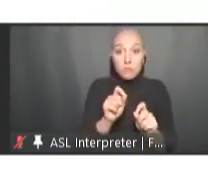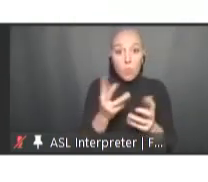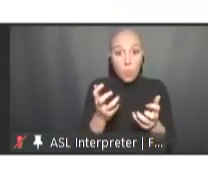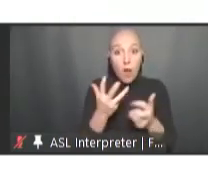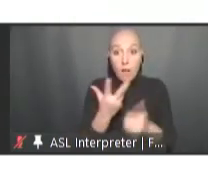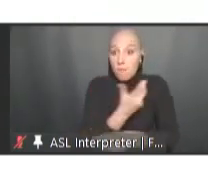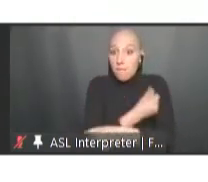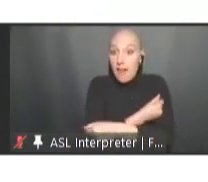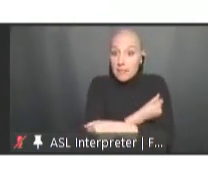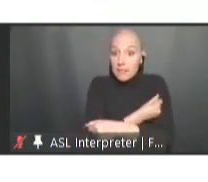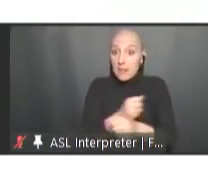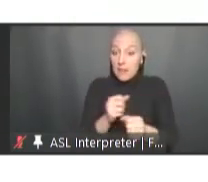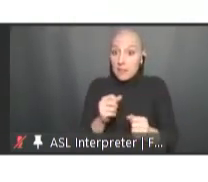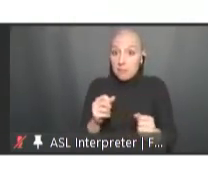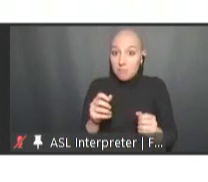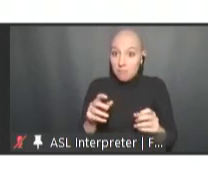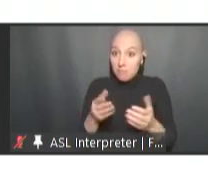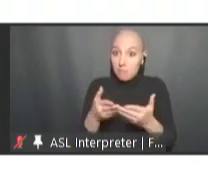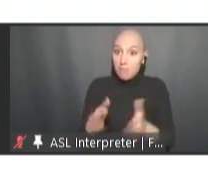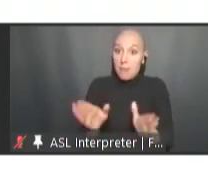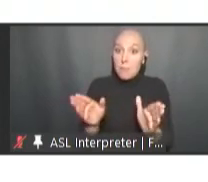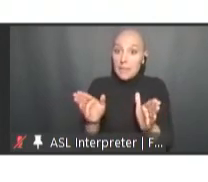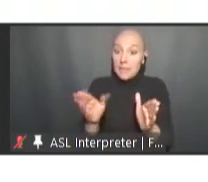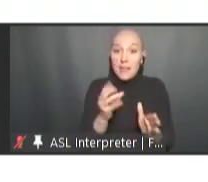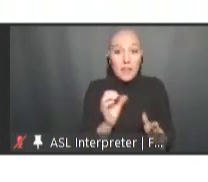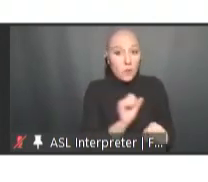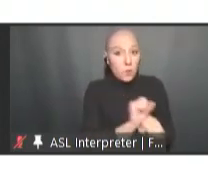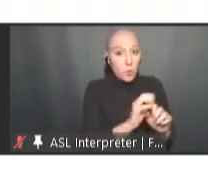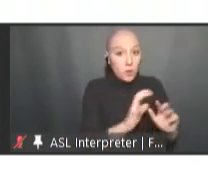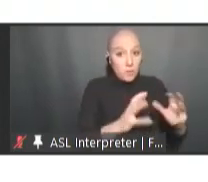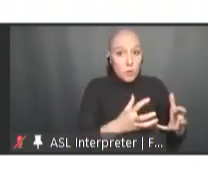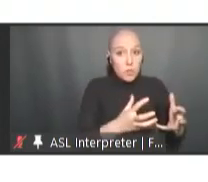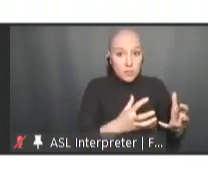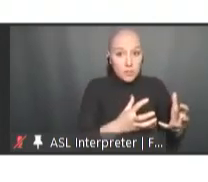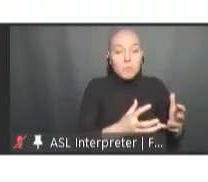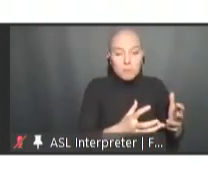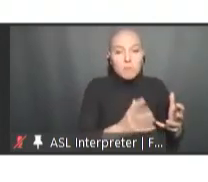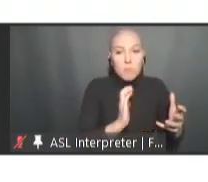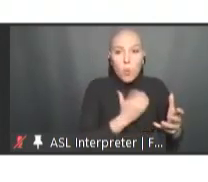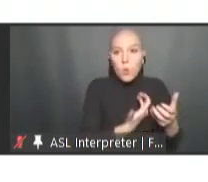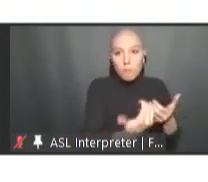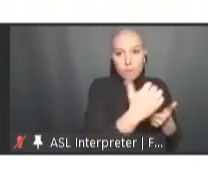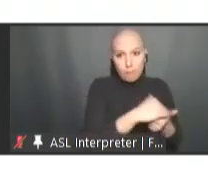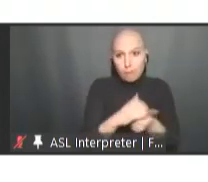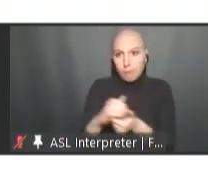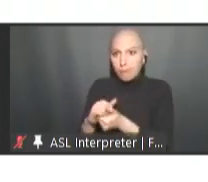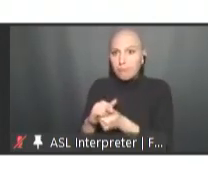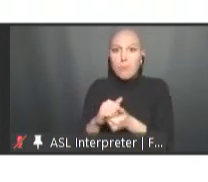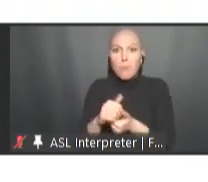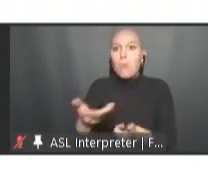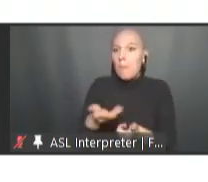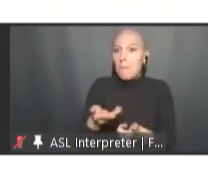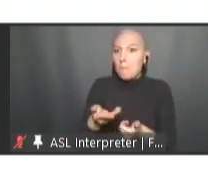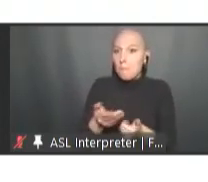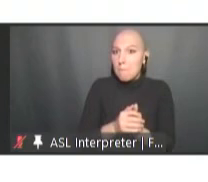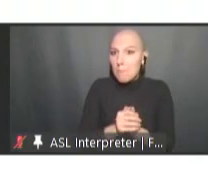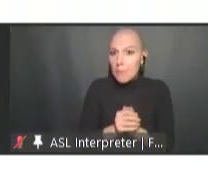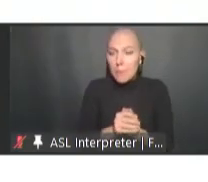and our workforces have been welcome to the table. So, I look forward to our conversation in the Q&A.